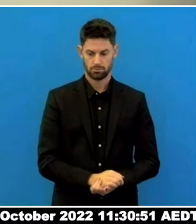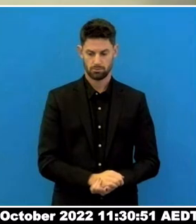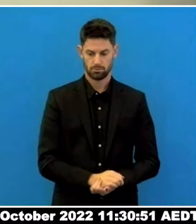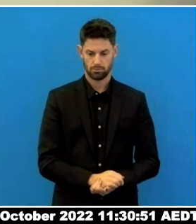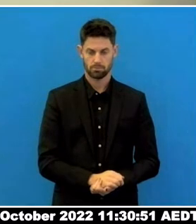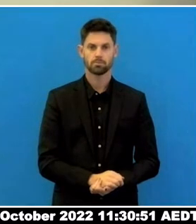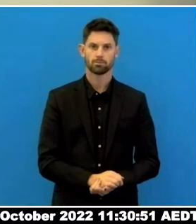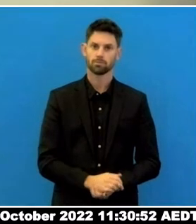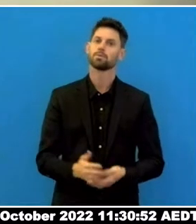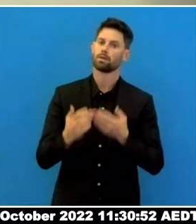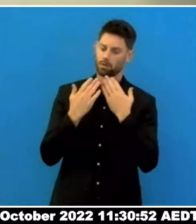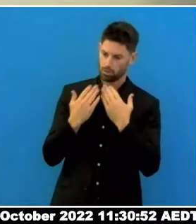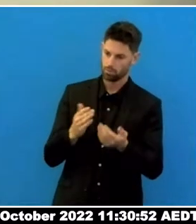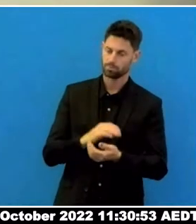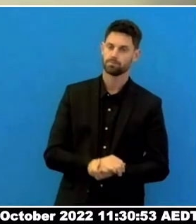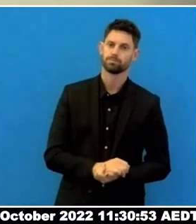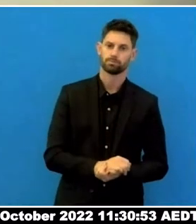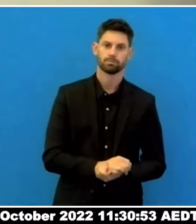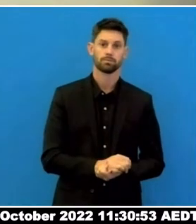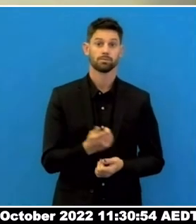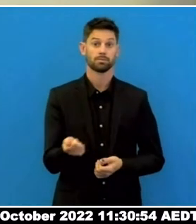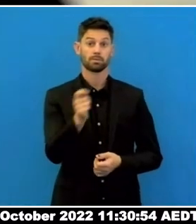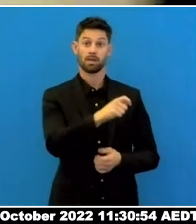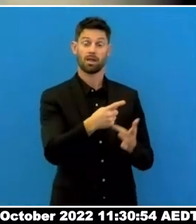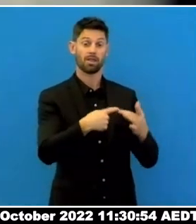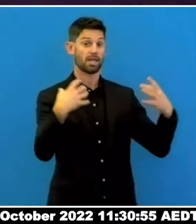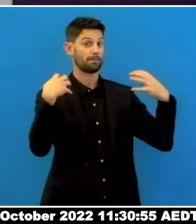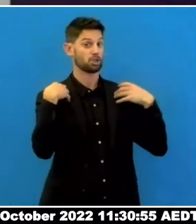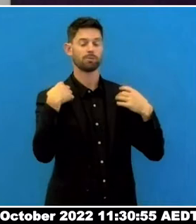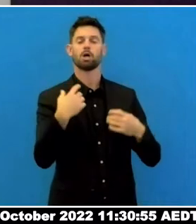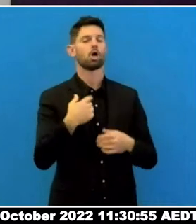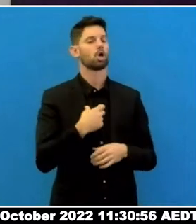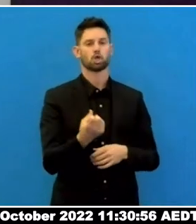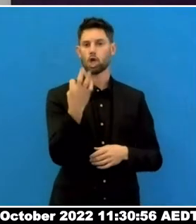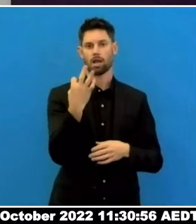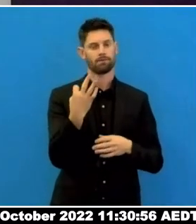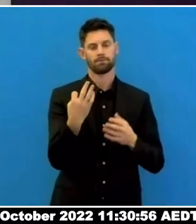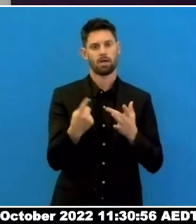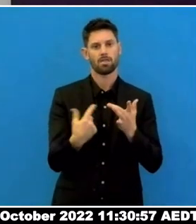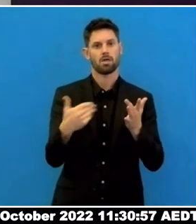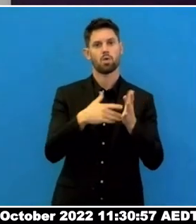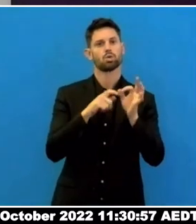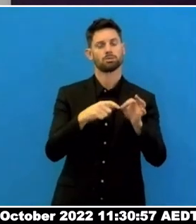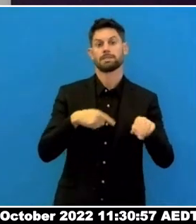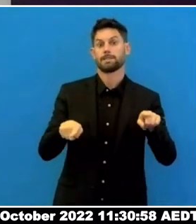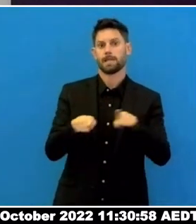Okay. Thank you. Commissioner Bennett? No, but I also share Commissioner McEwin's words.